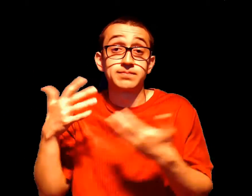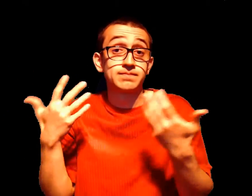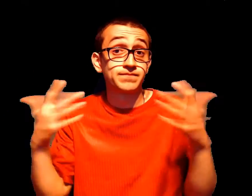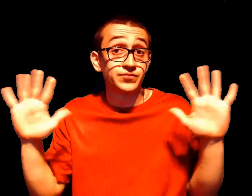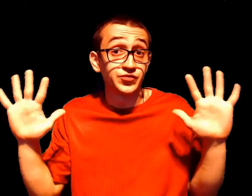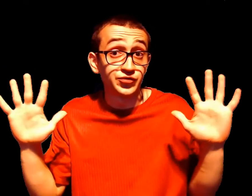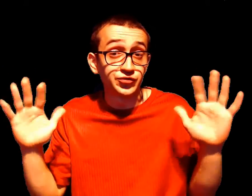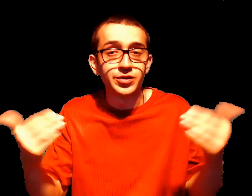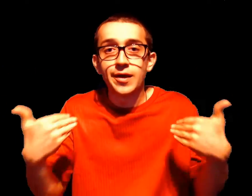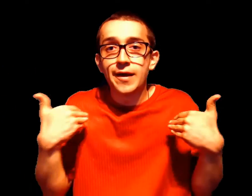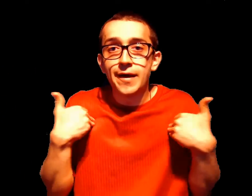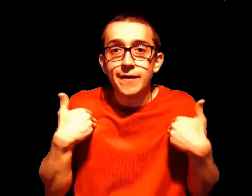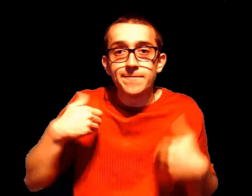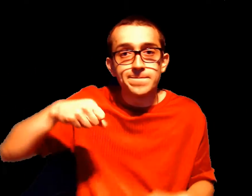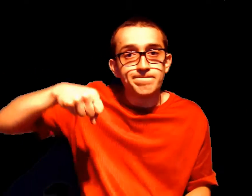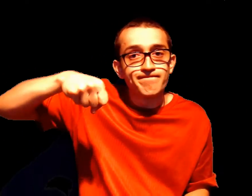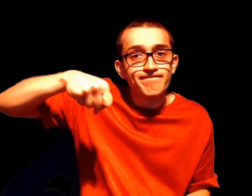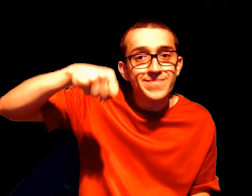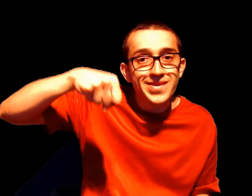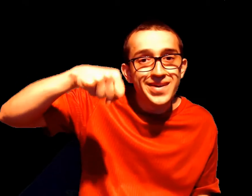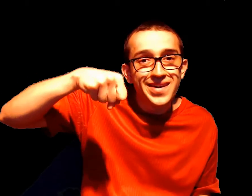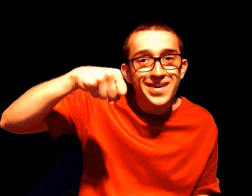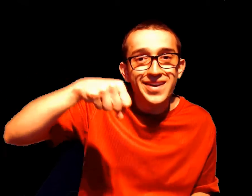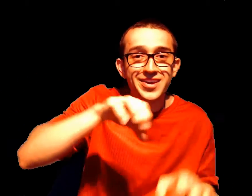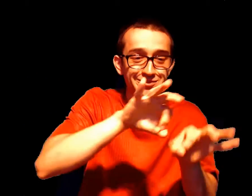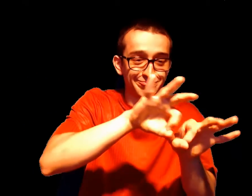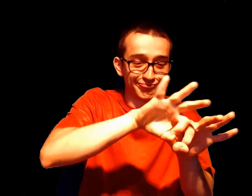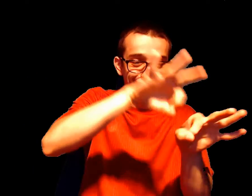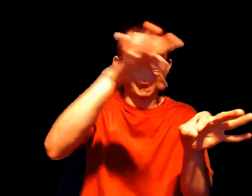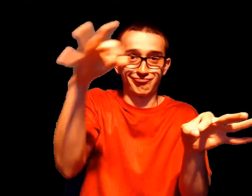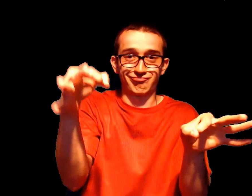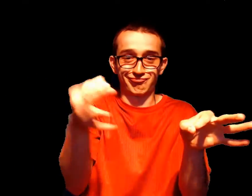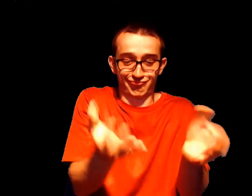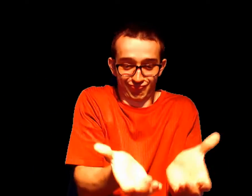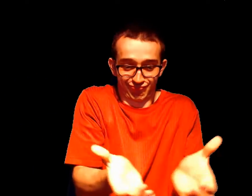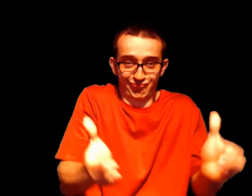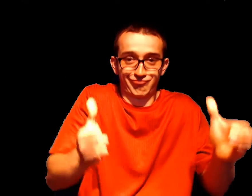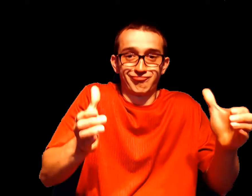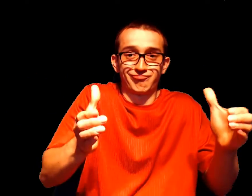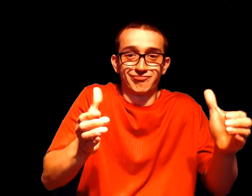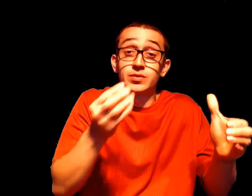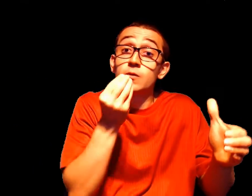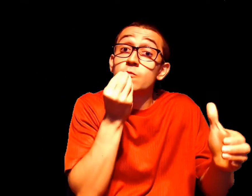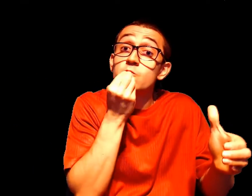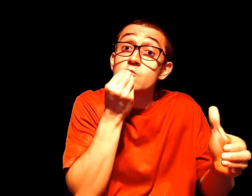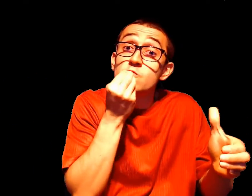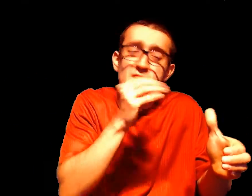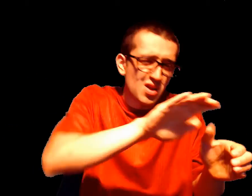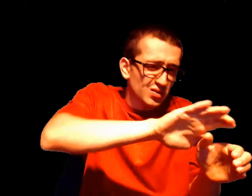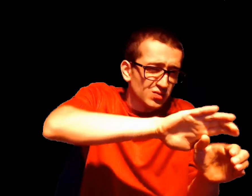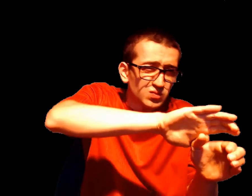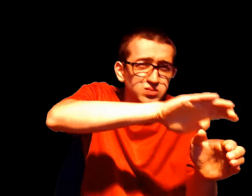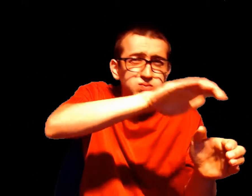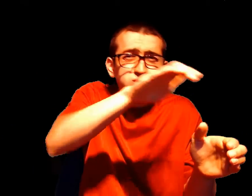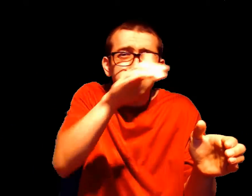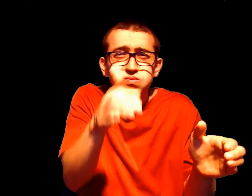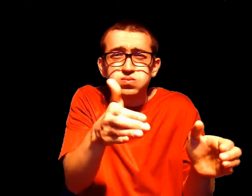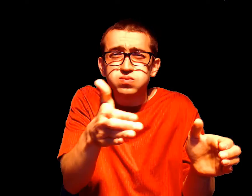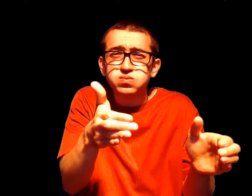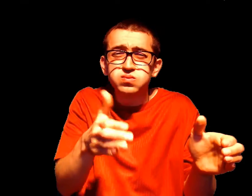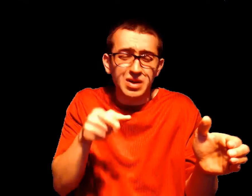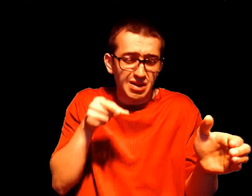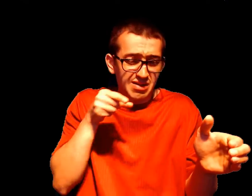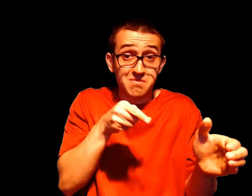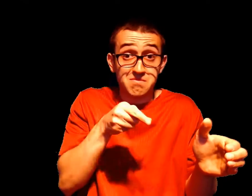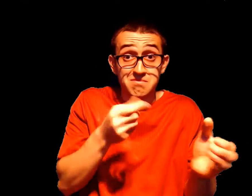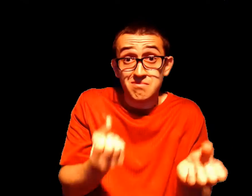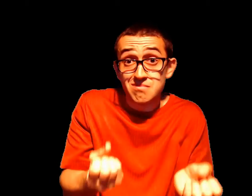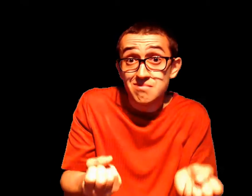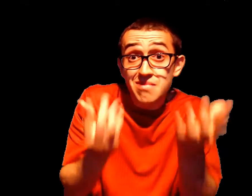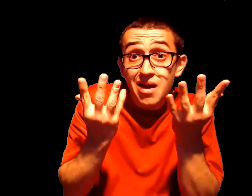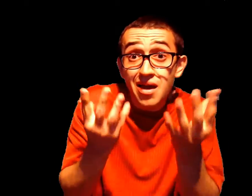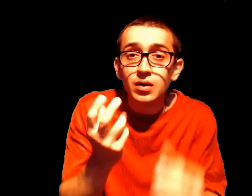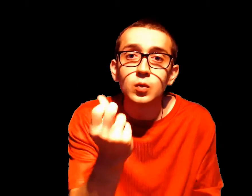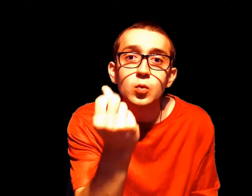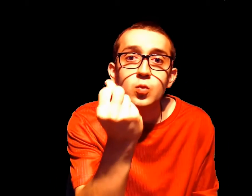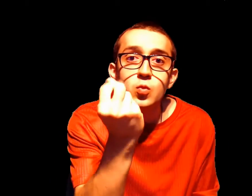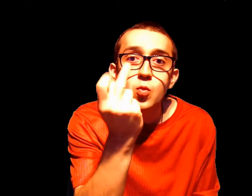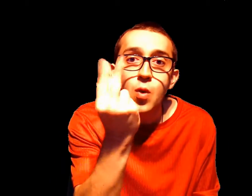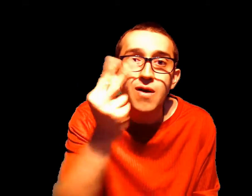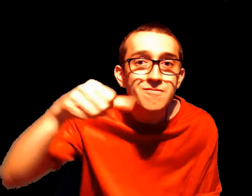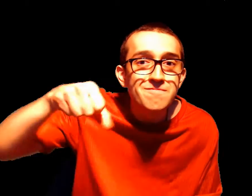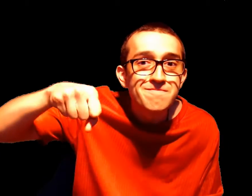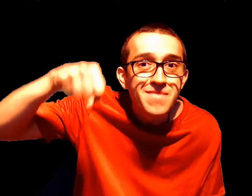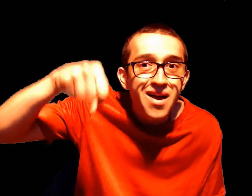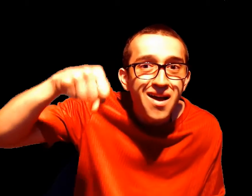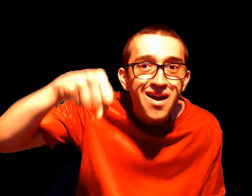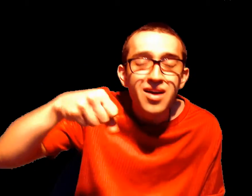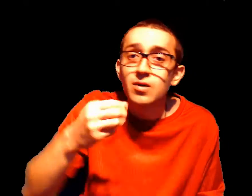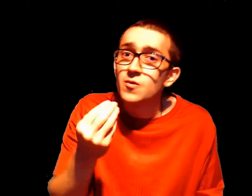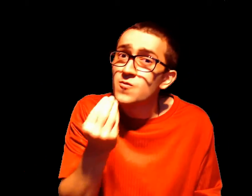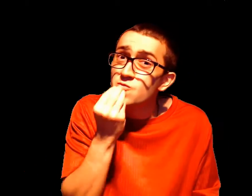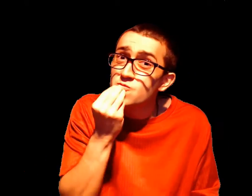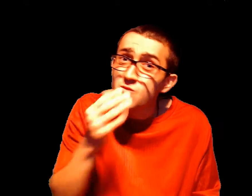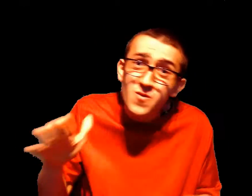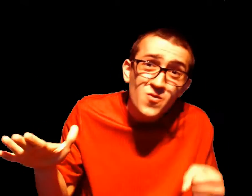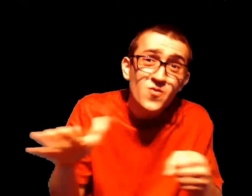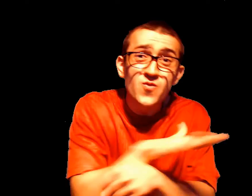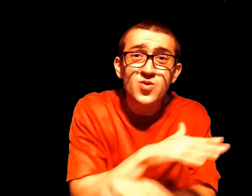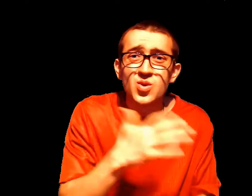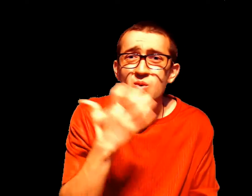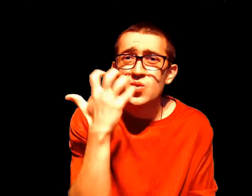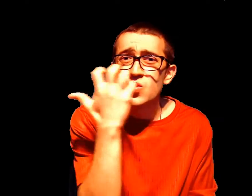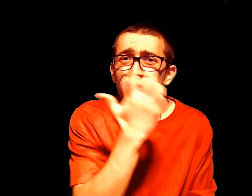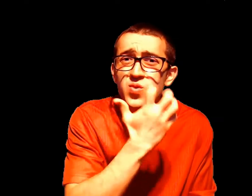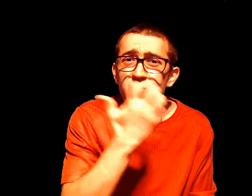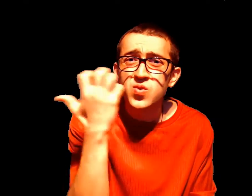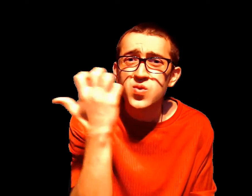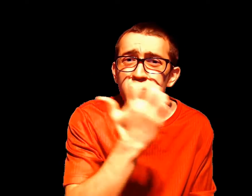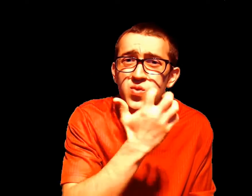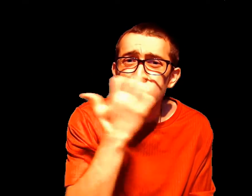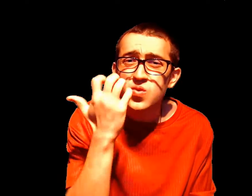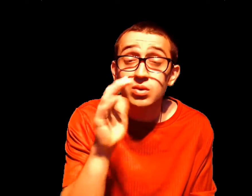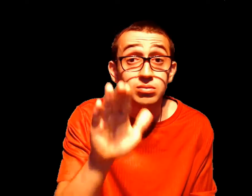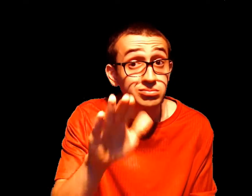twelve wicker baskets full.